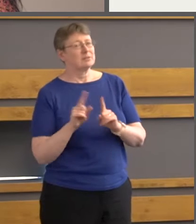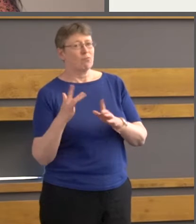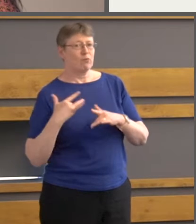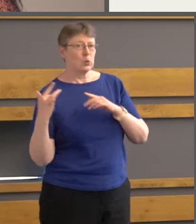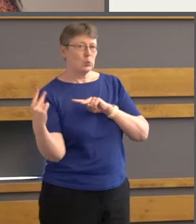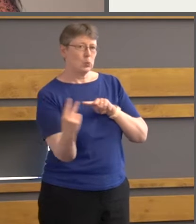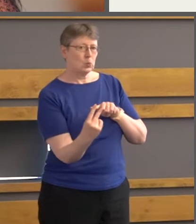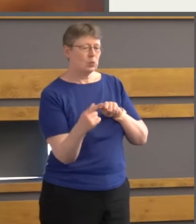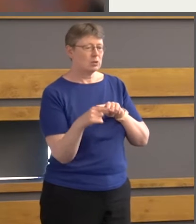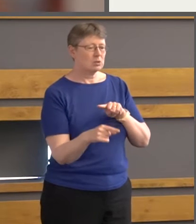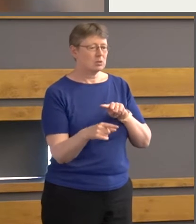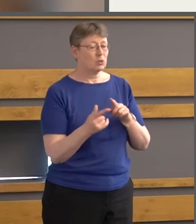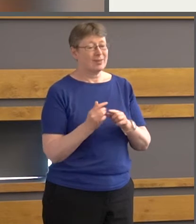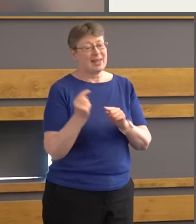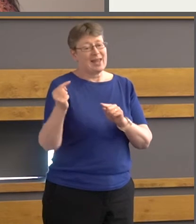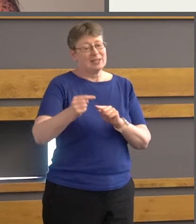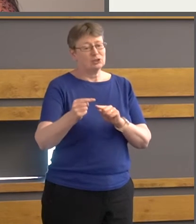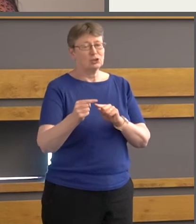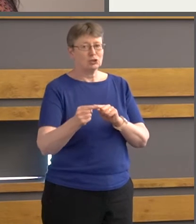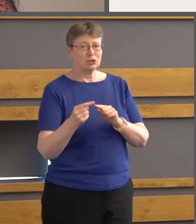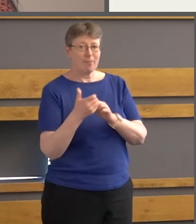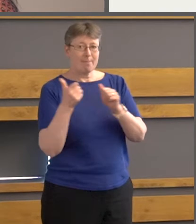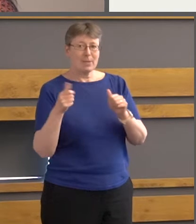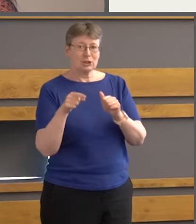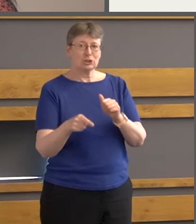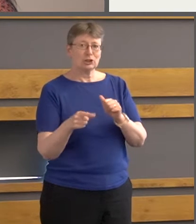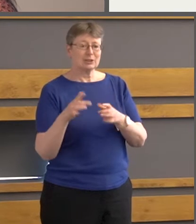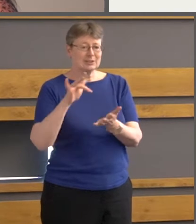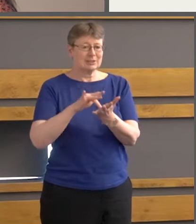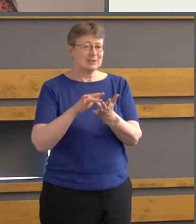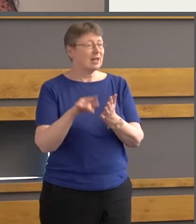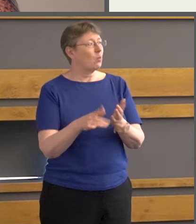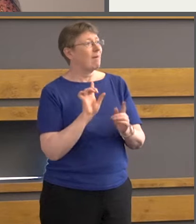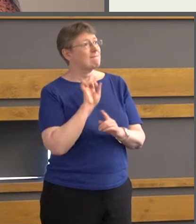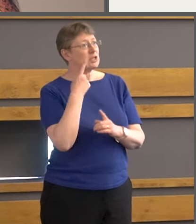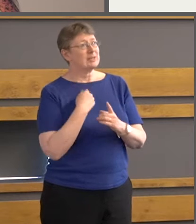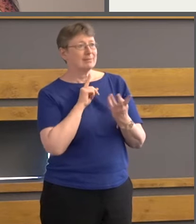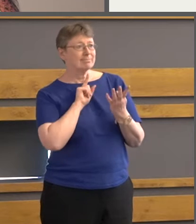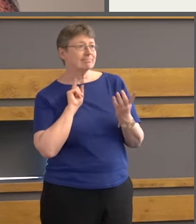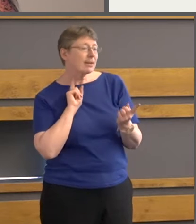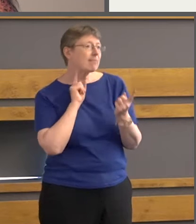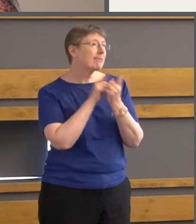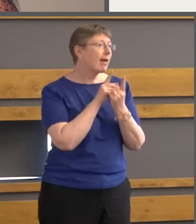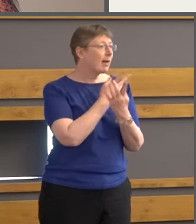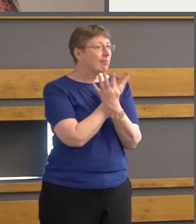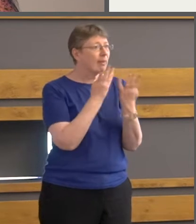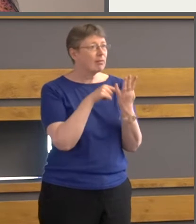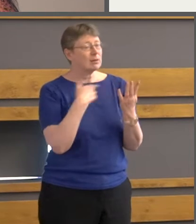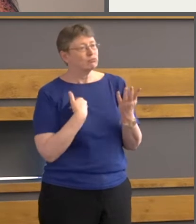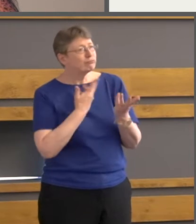which is at the edge of the Merchant City. And when I first met with Panel, I said, "You know, I've been taking these walks over a couple of years along the River Esk,